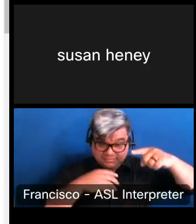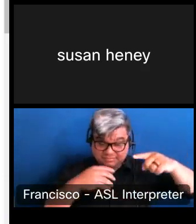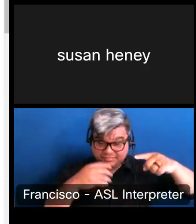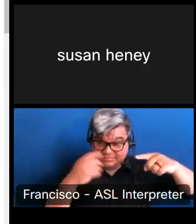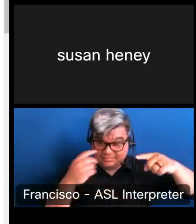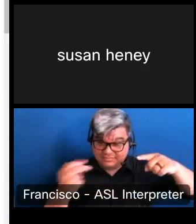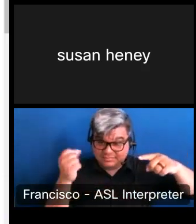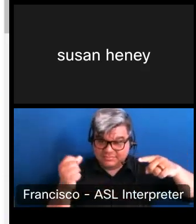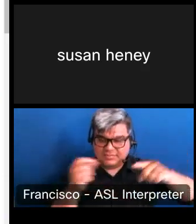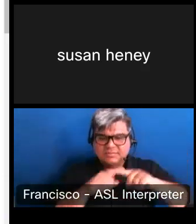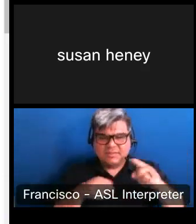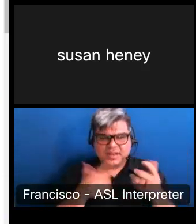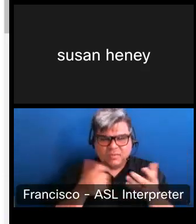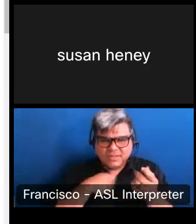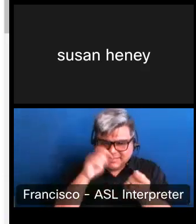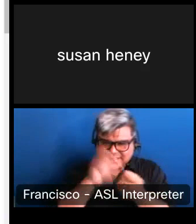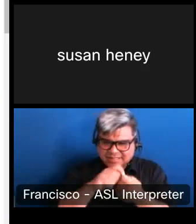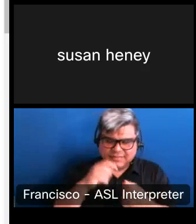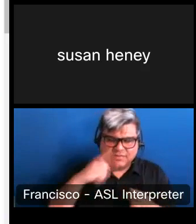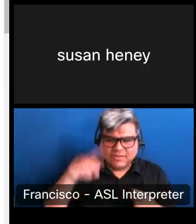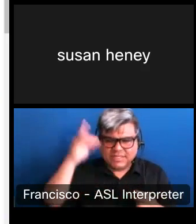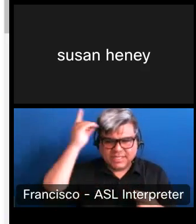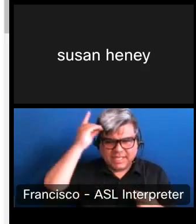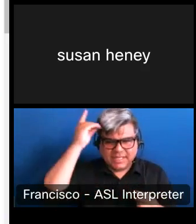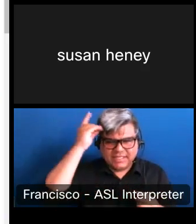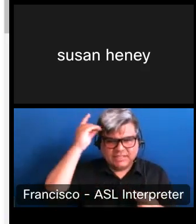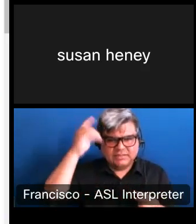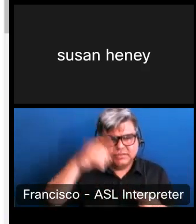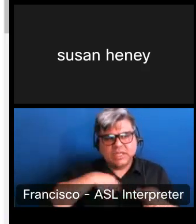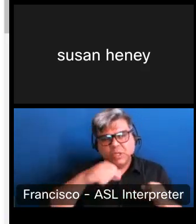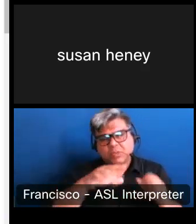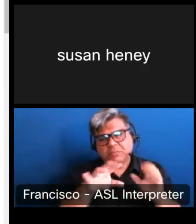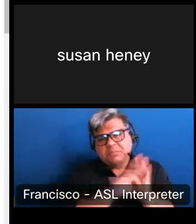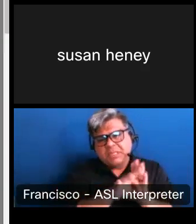zip code for Dallas city. I could have selected Dallas County, but I'm interested in Dallas city.